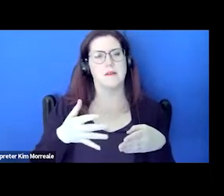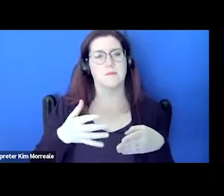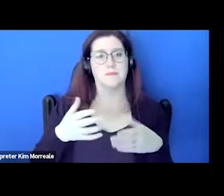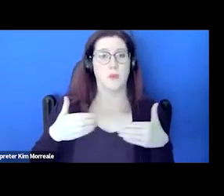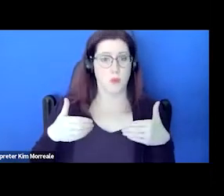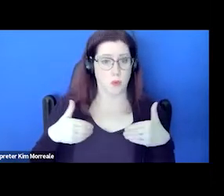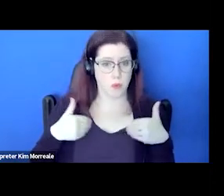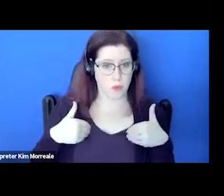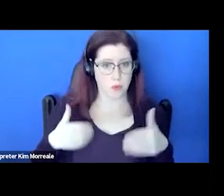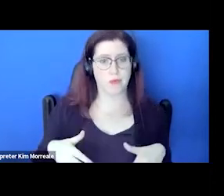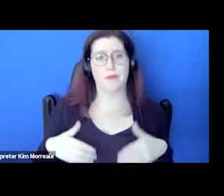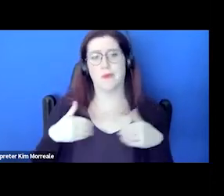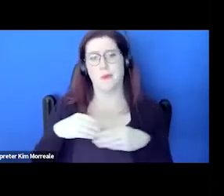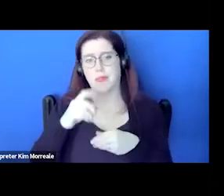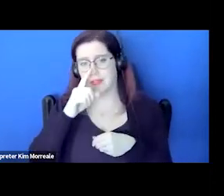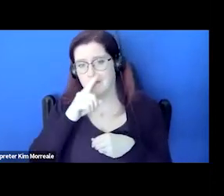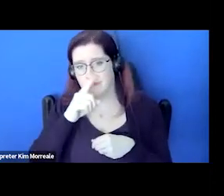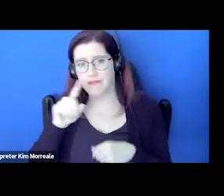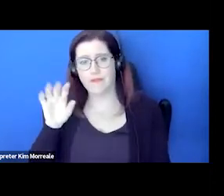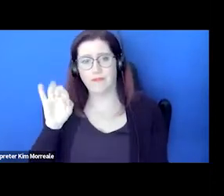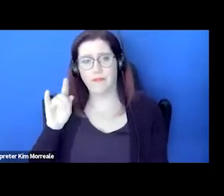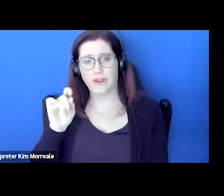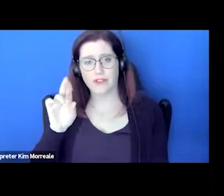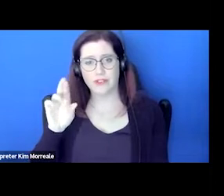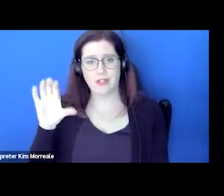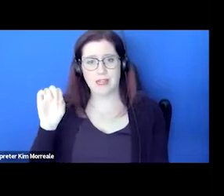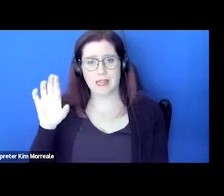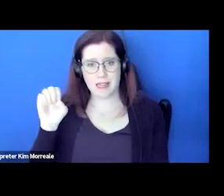and youth in foster care, so this is particularly relevant.